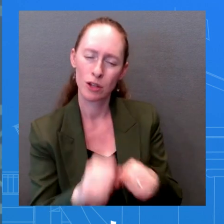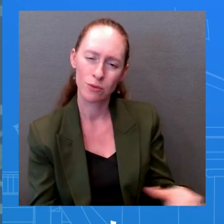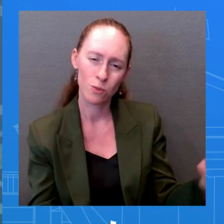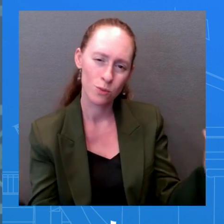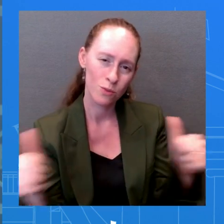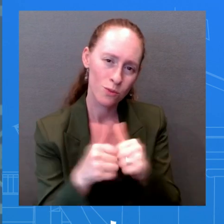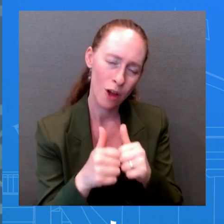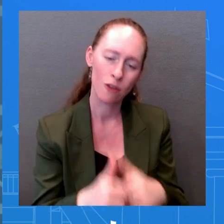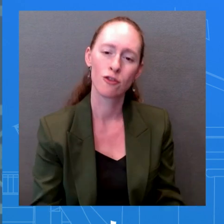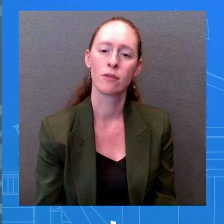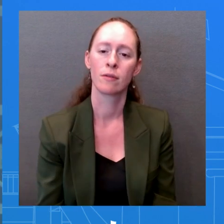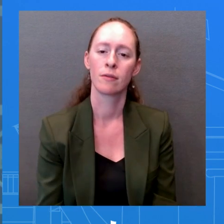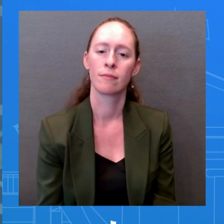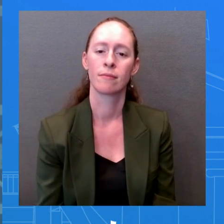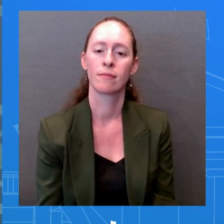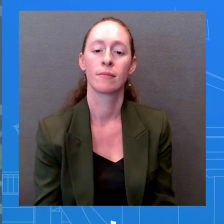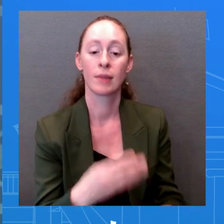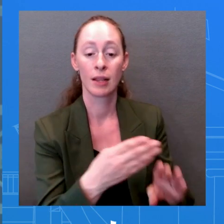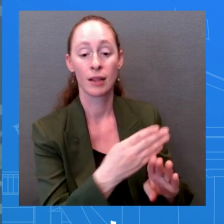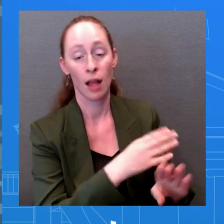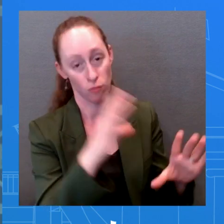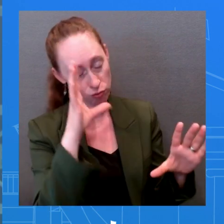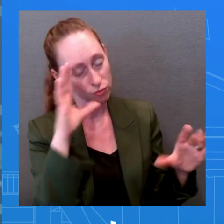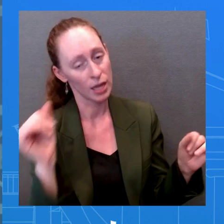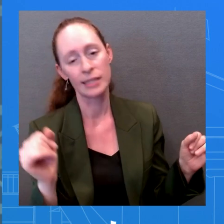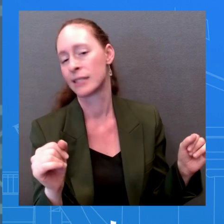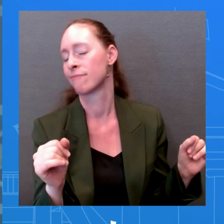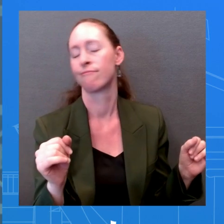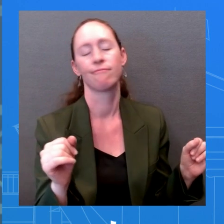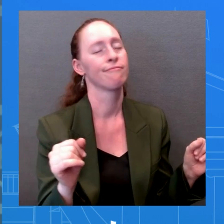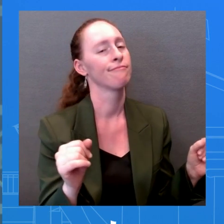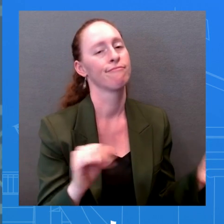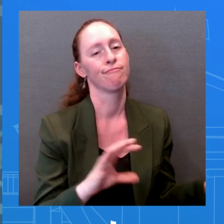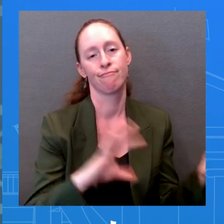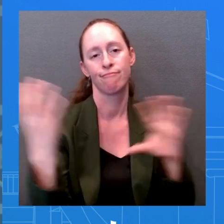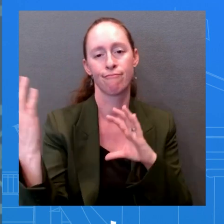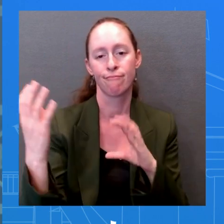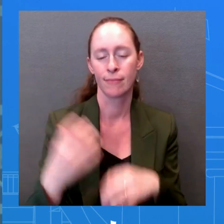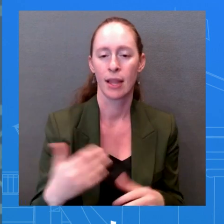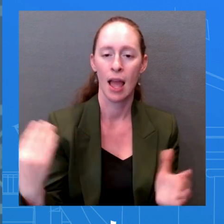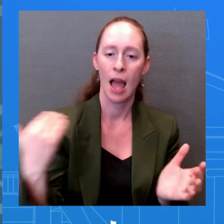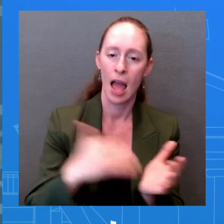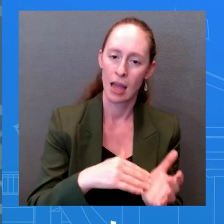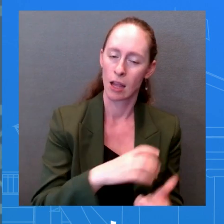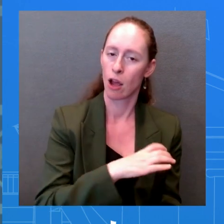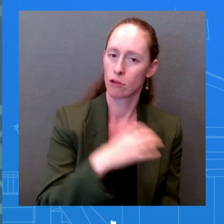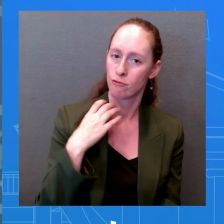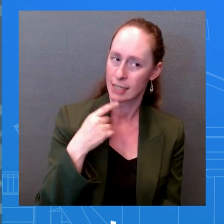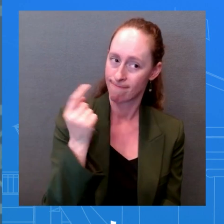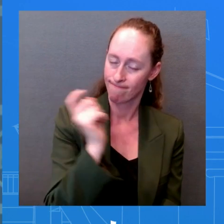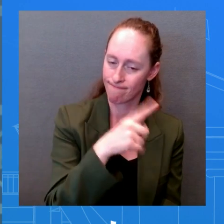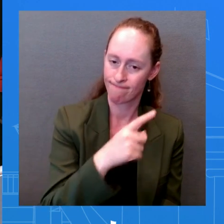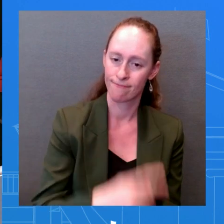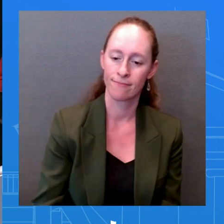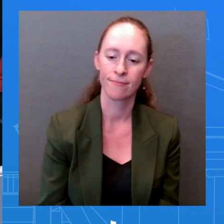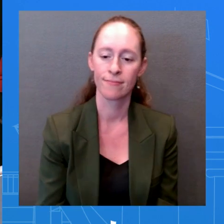And, again, we are calling for Congress to take action. The Press: And one other question on inflation. The President dismissed the inflation report